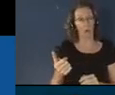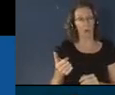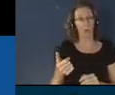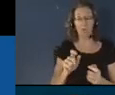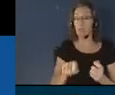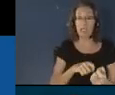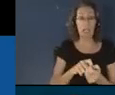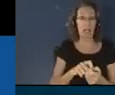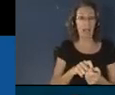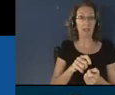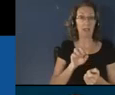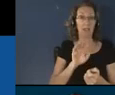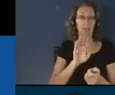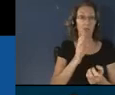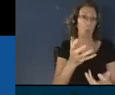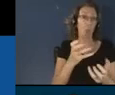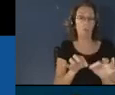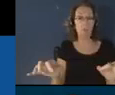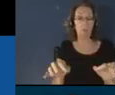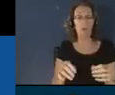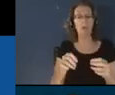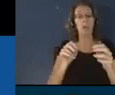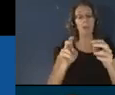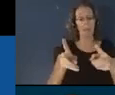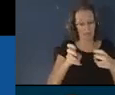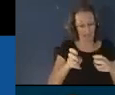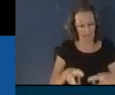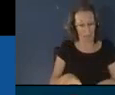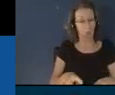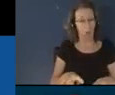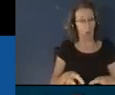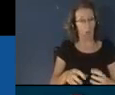wanted to have and you can download that as the transcription for your for your presentation.